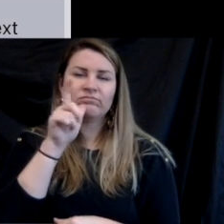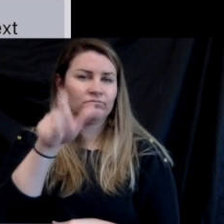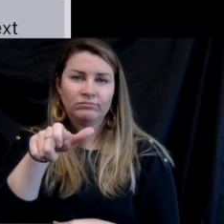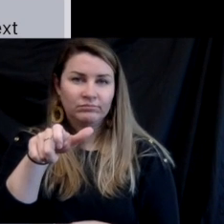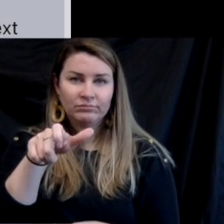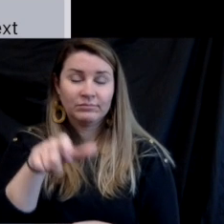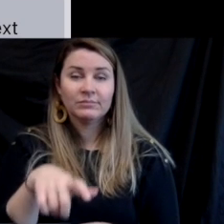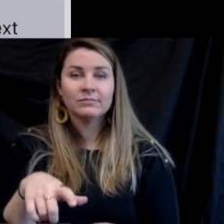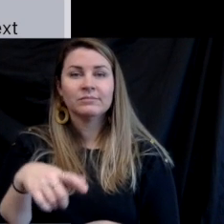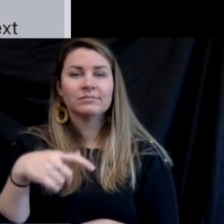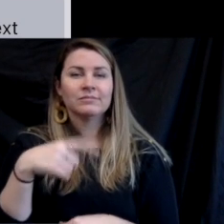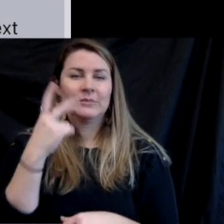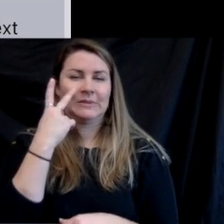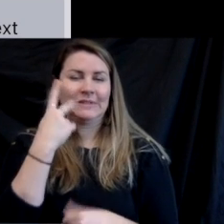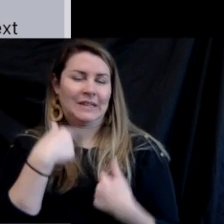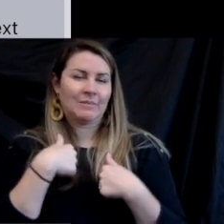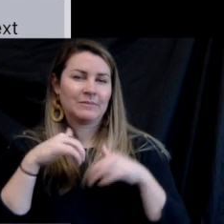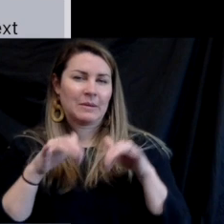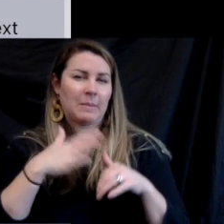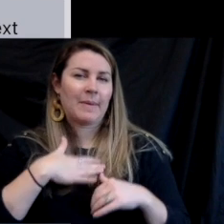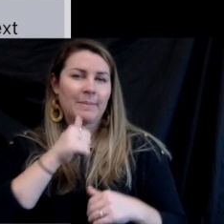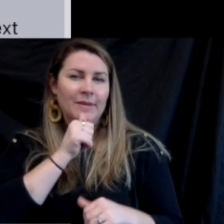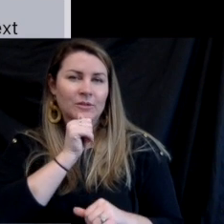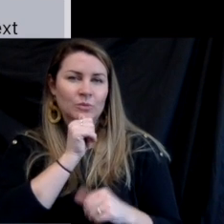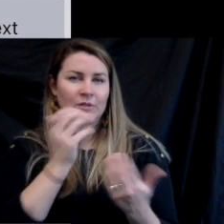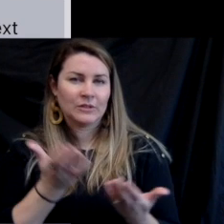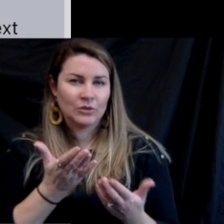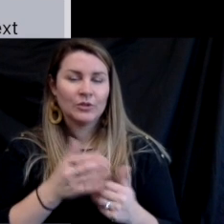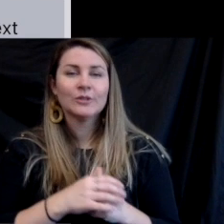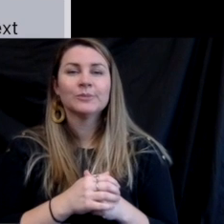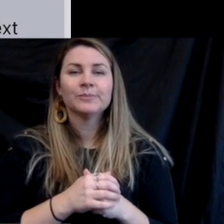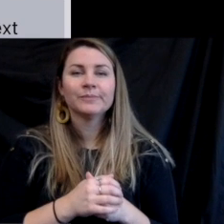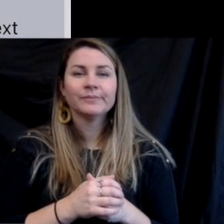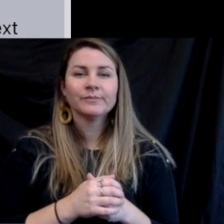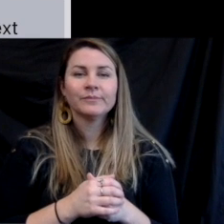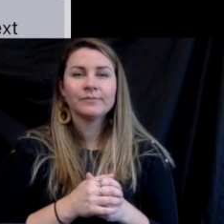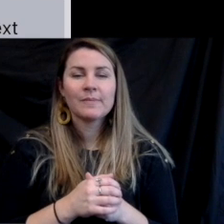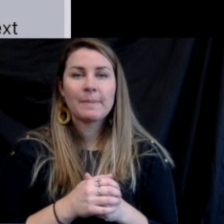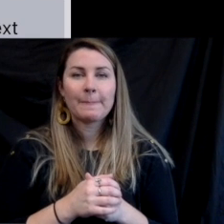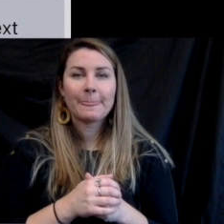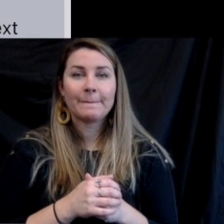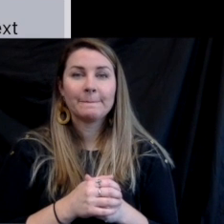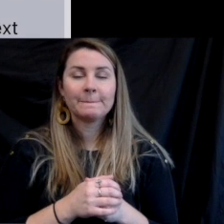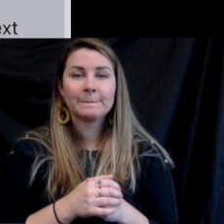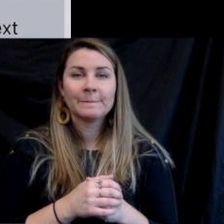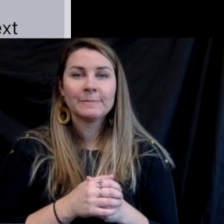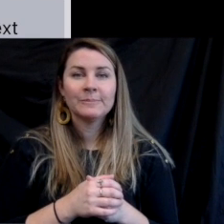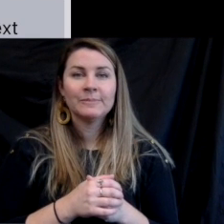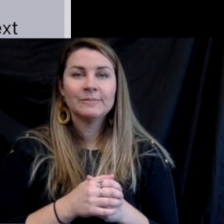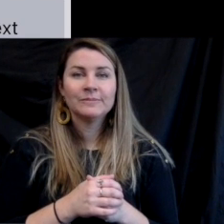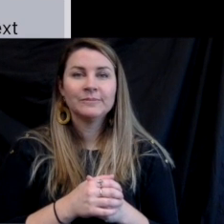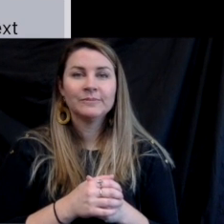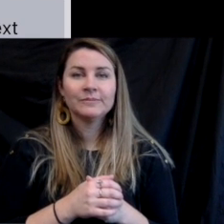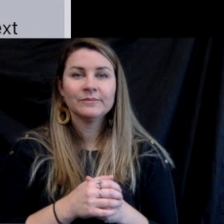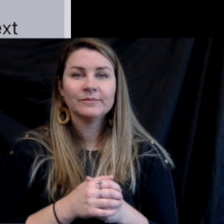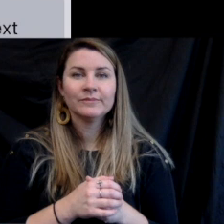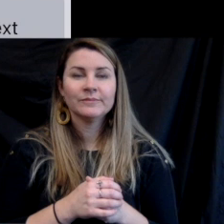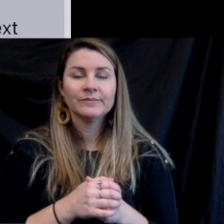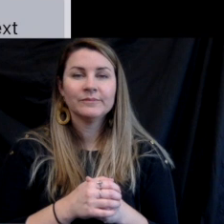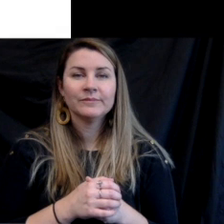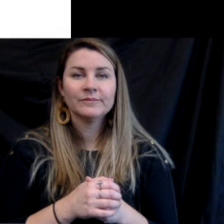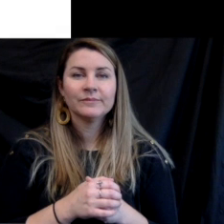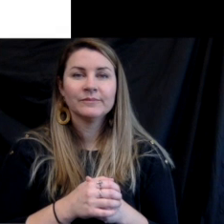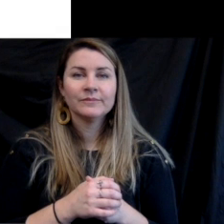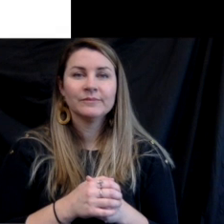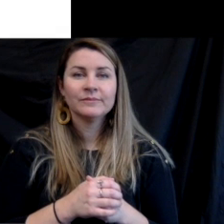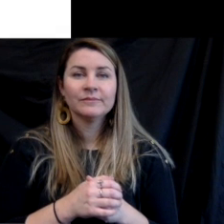They do not need the @fsdbk12.org part. I'm going to type in my password here.